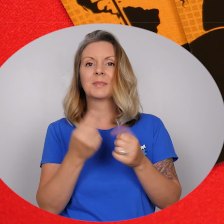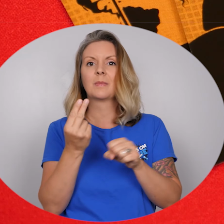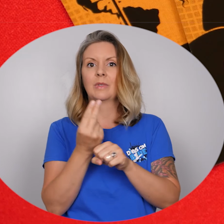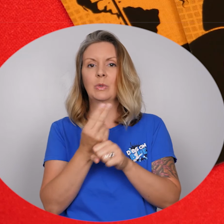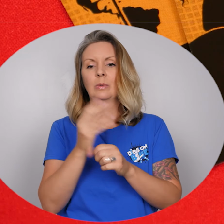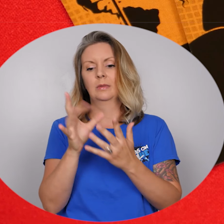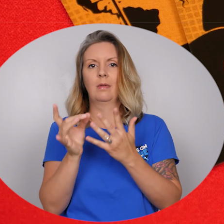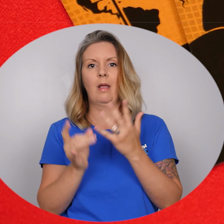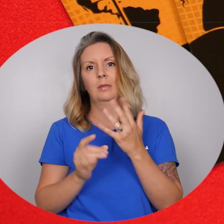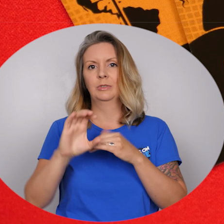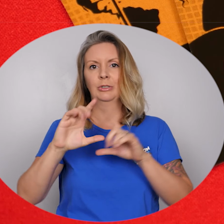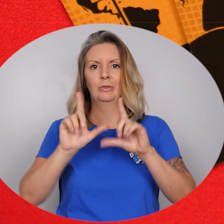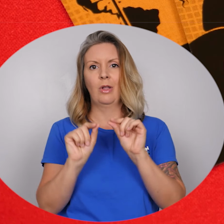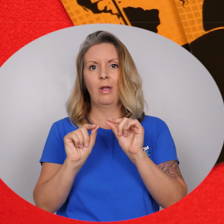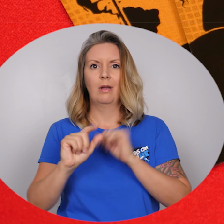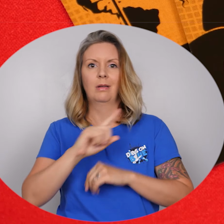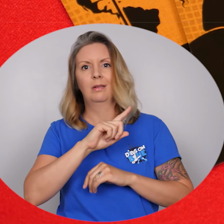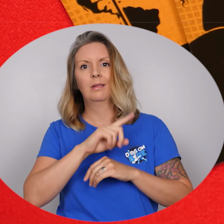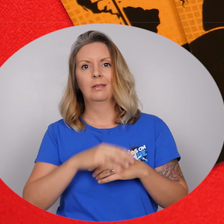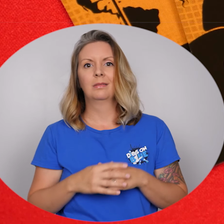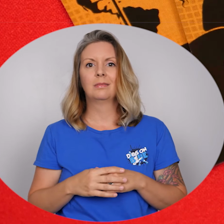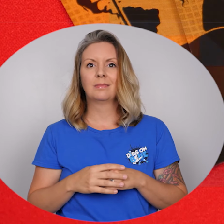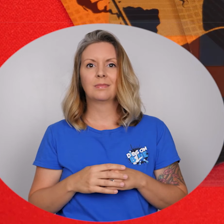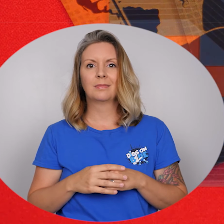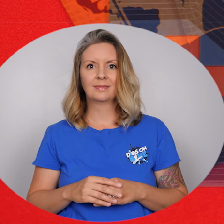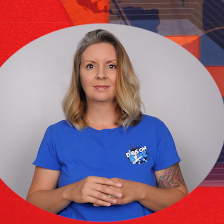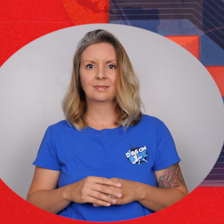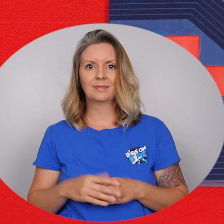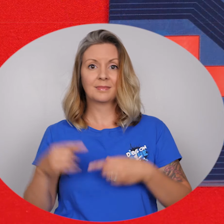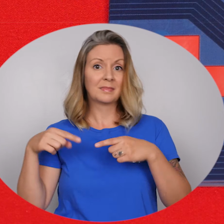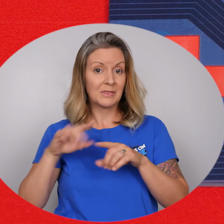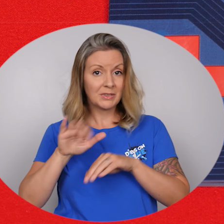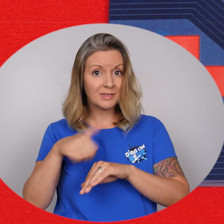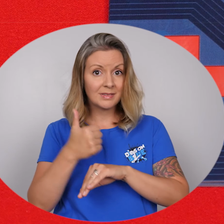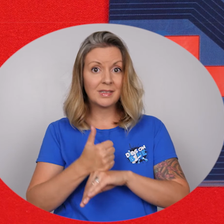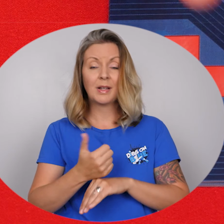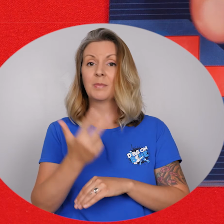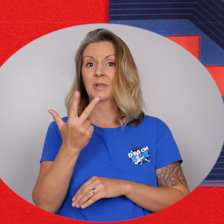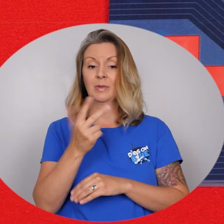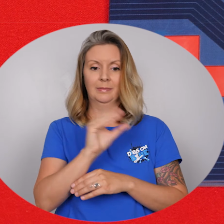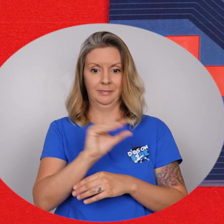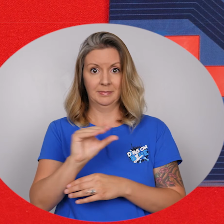you can play with these optional Crisis Cards. During setup, after you create the three separate